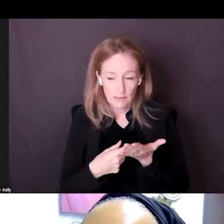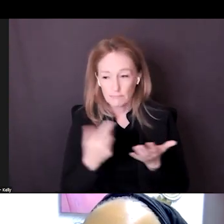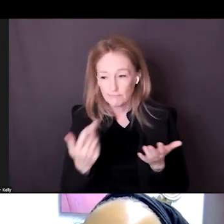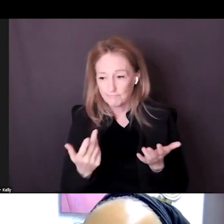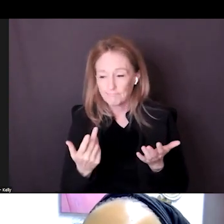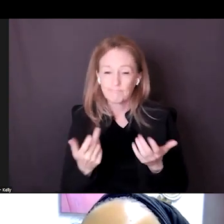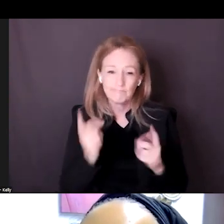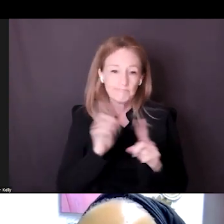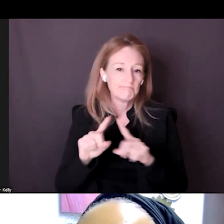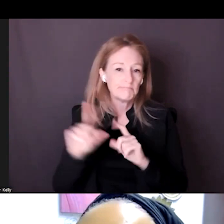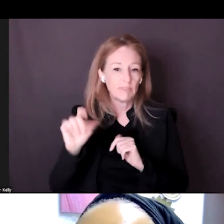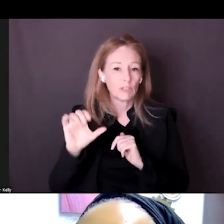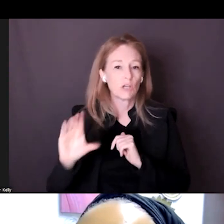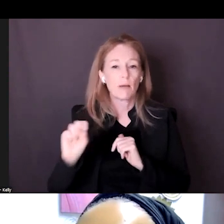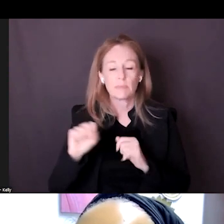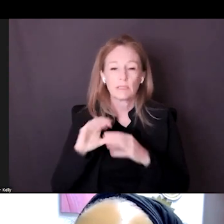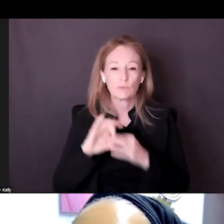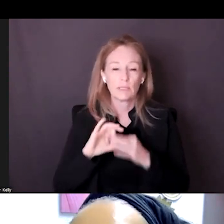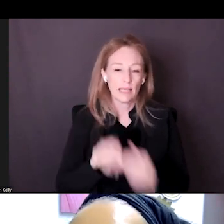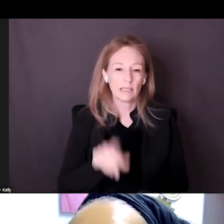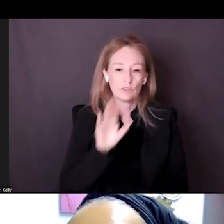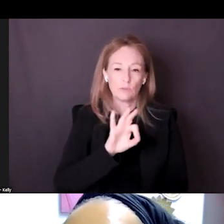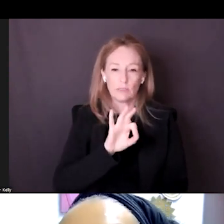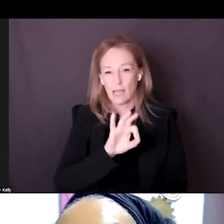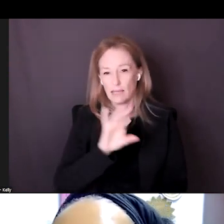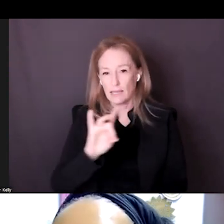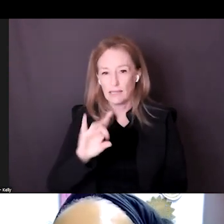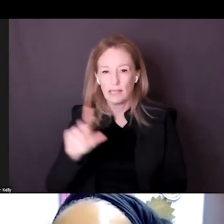THAT COME UP WITH 911 AND 988 COORDINATION RELATED TO EXITING